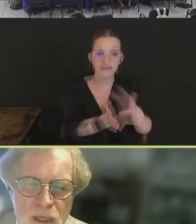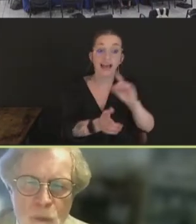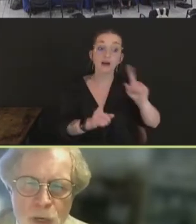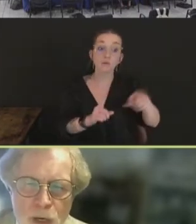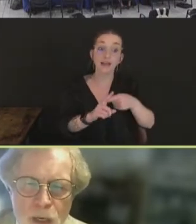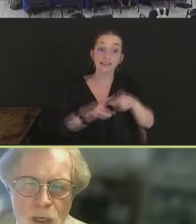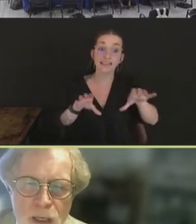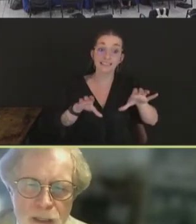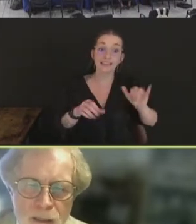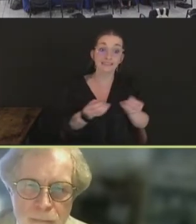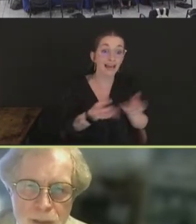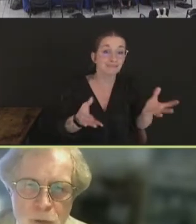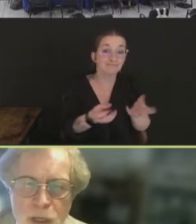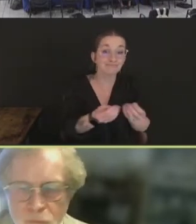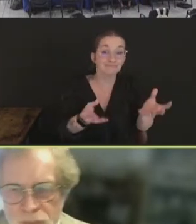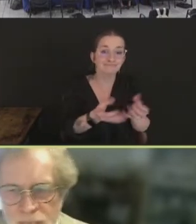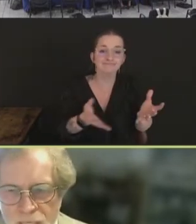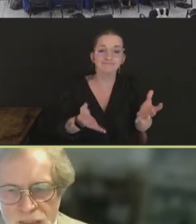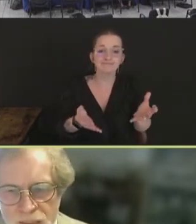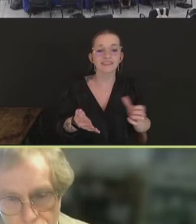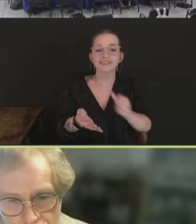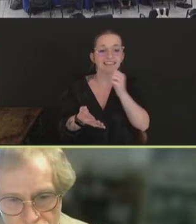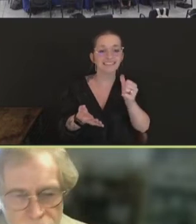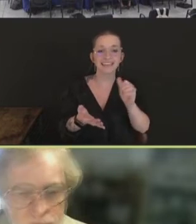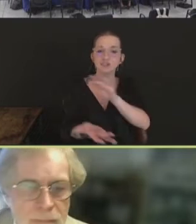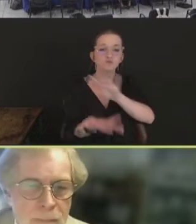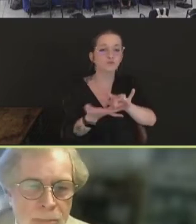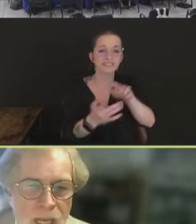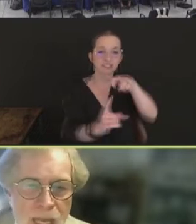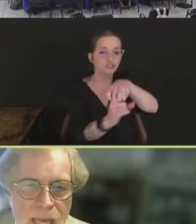where low coverage has occurred.